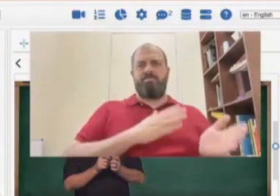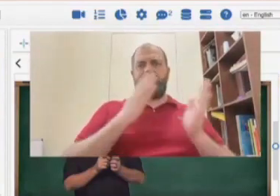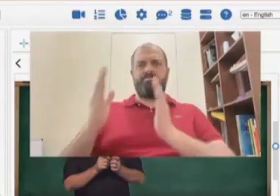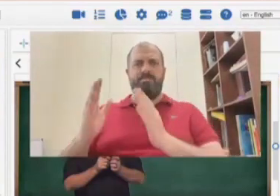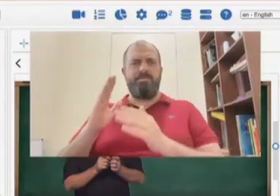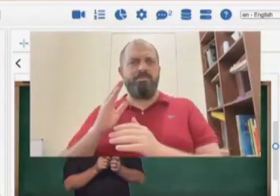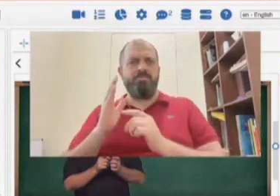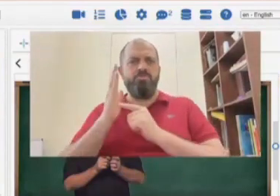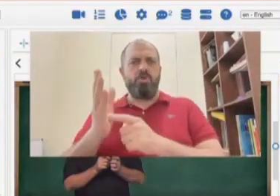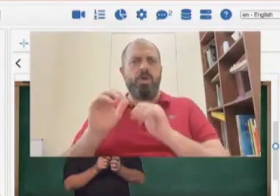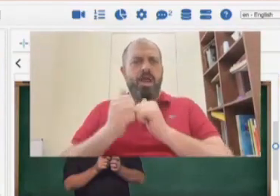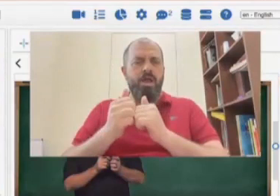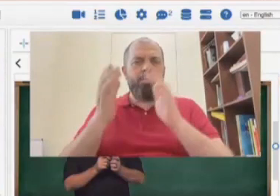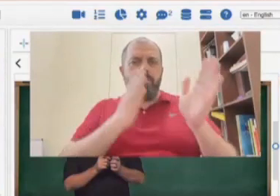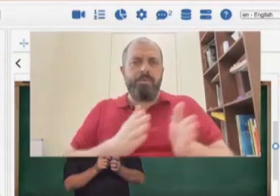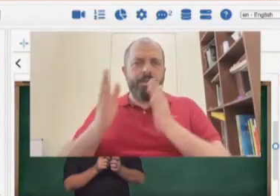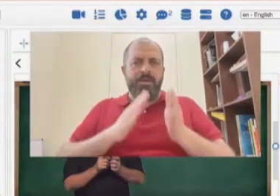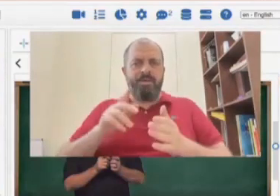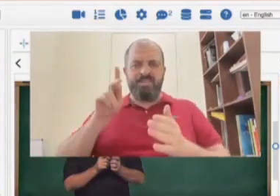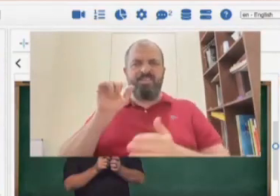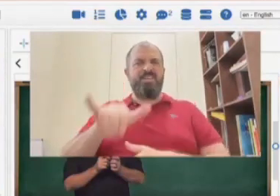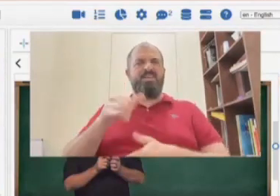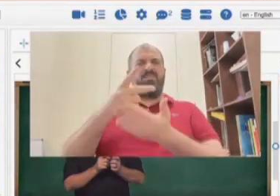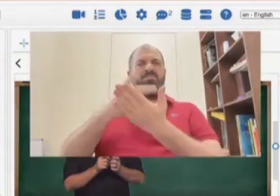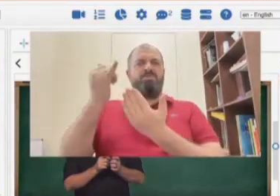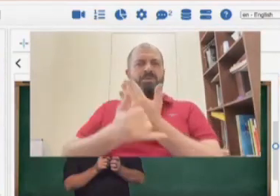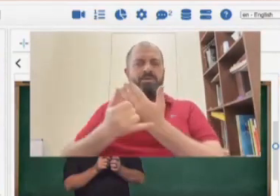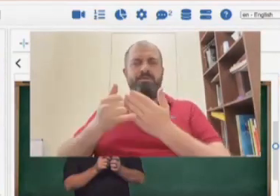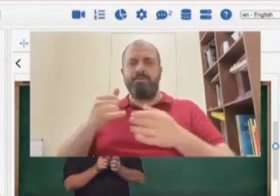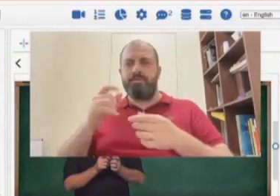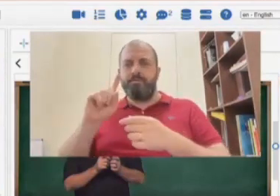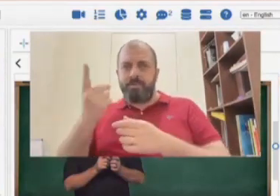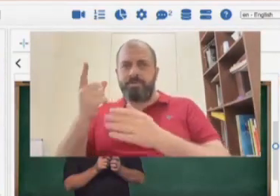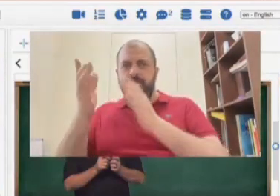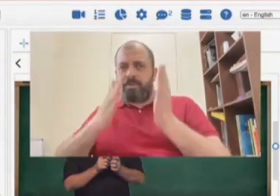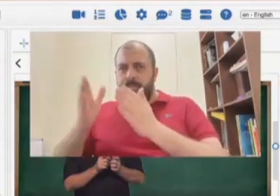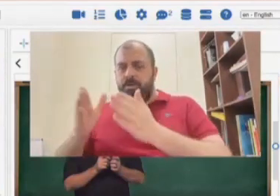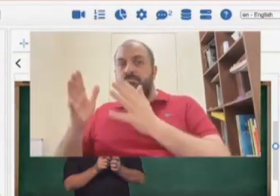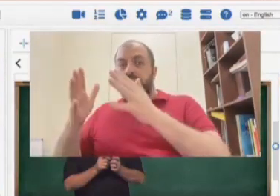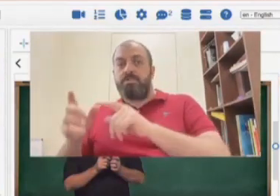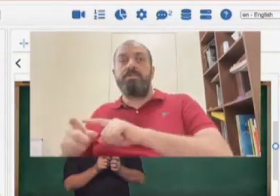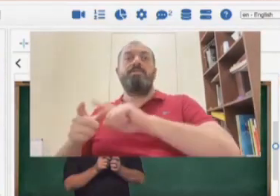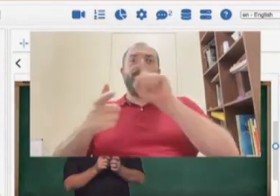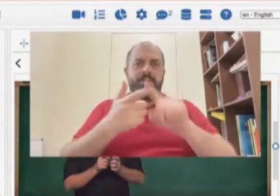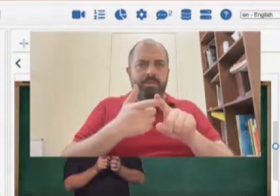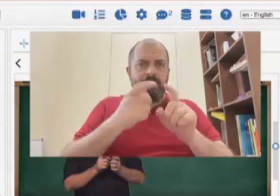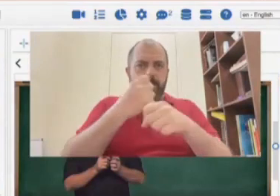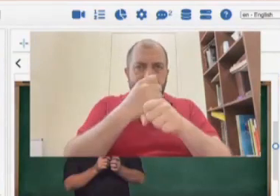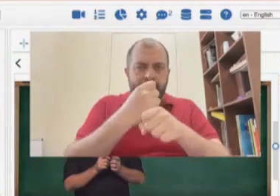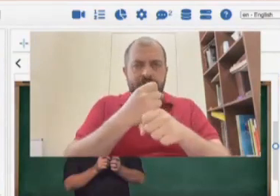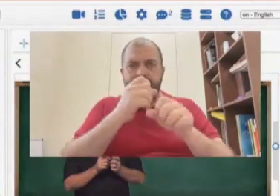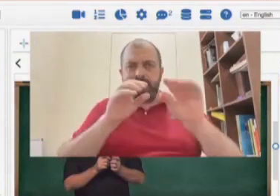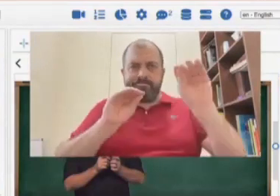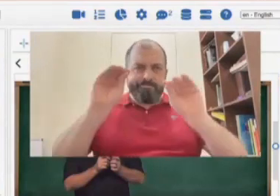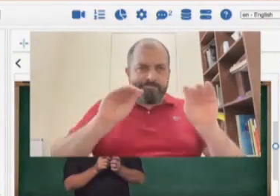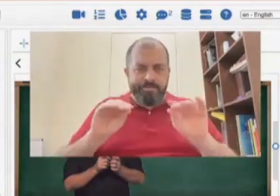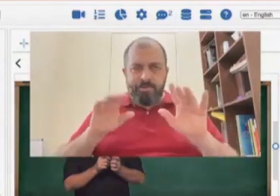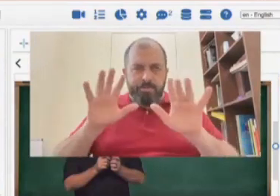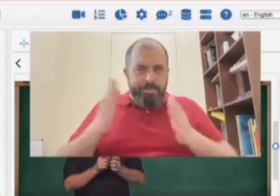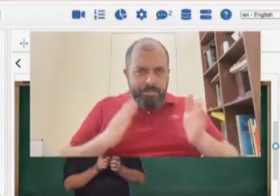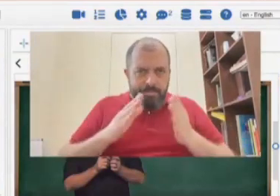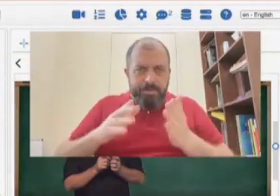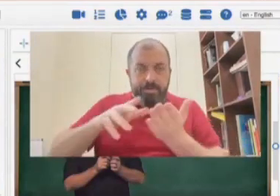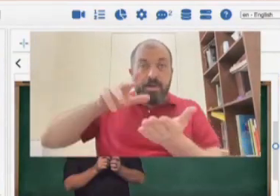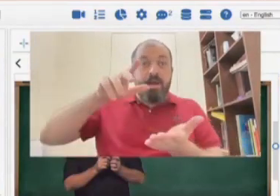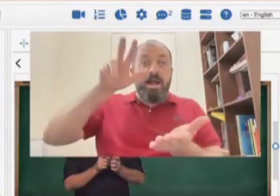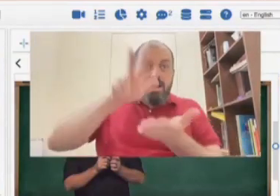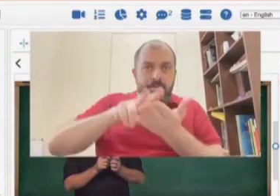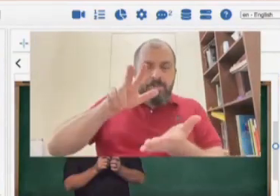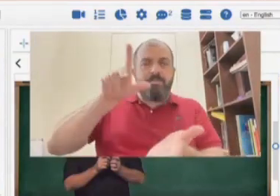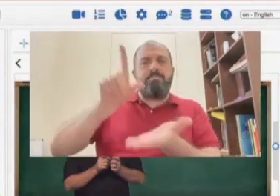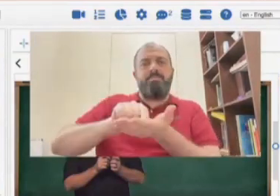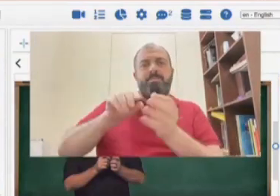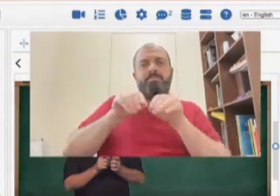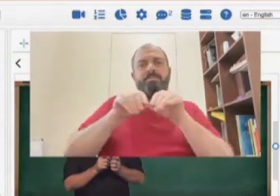So now that we've covered how to make a thumbnail, I'm going to show you one other important part of kind of processing or preparing videos to get into the resource library.